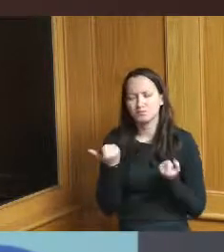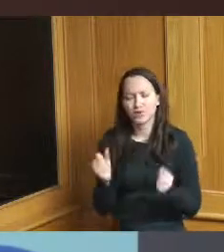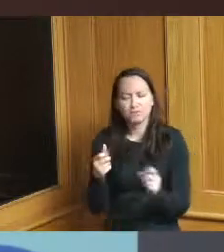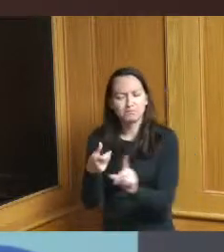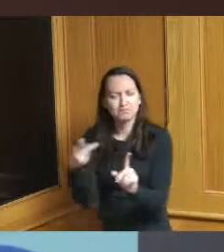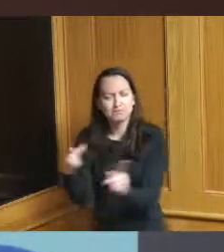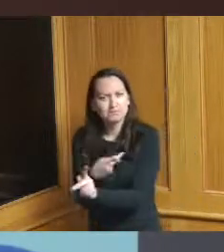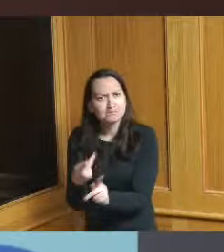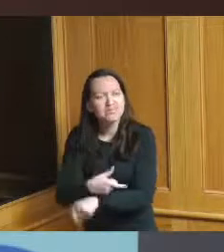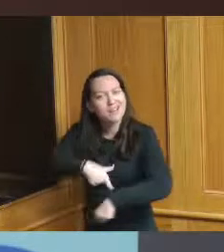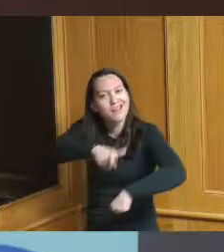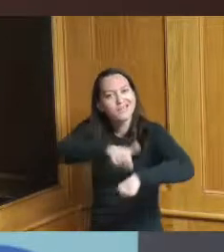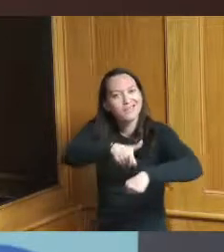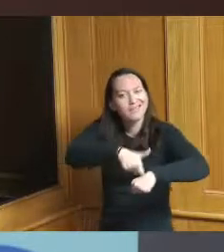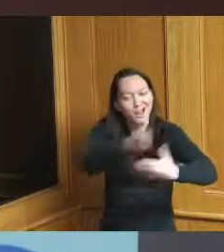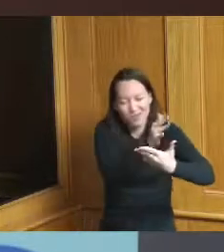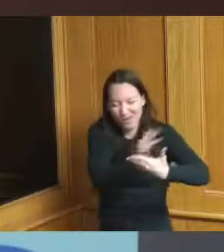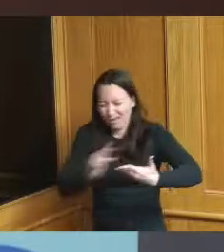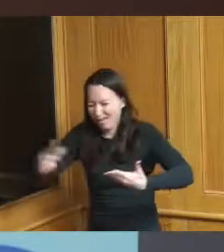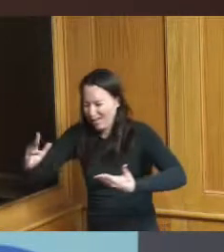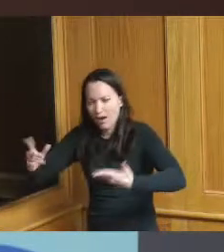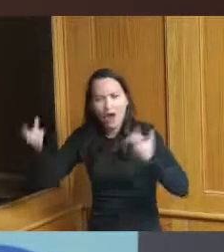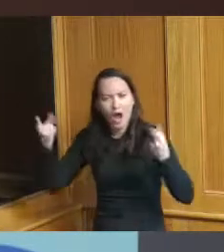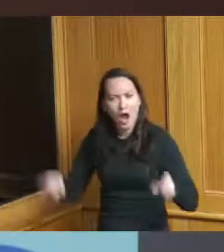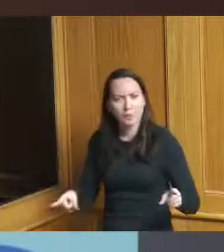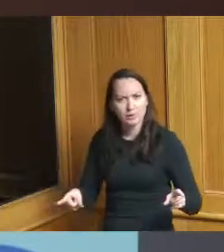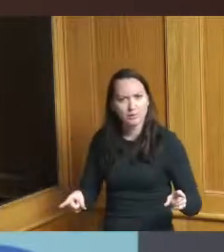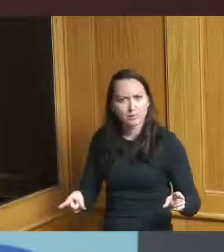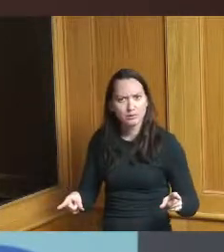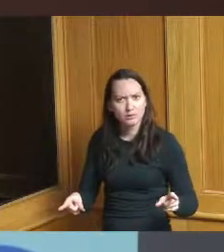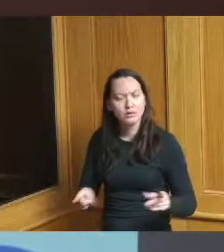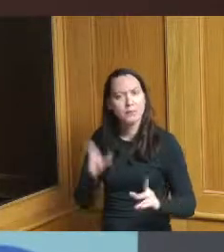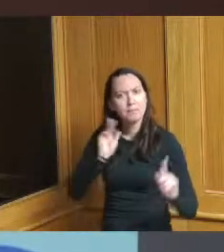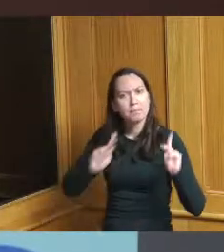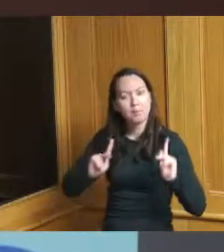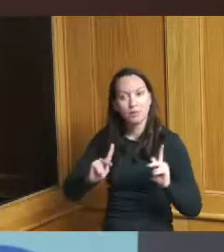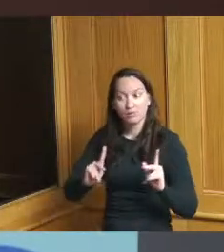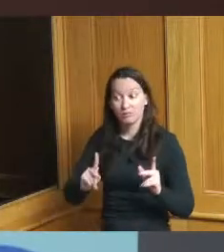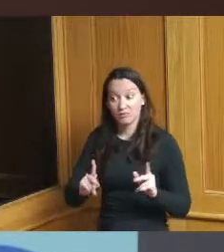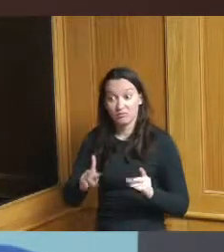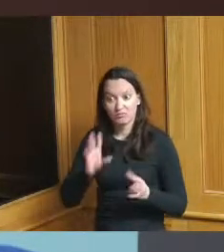time what's happening right what what's happening where people are I mean have they evolved or grown